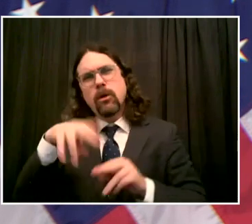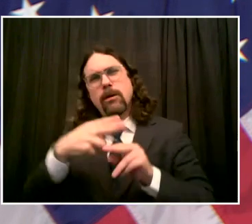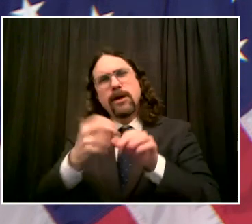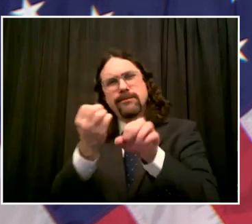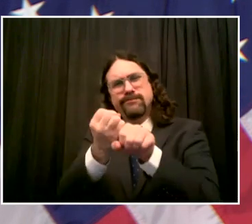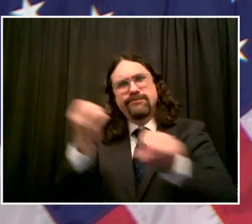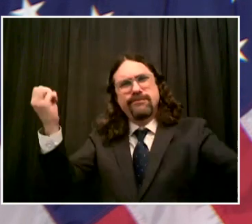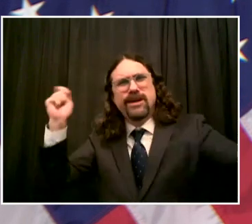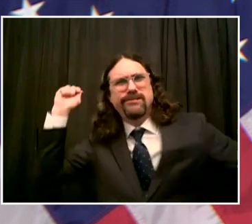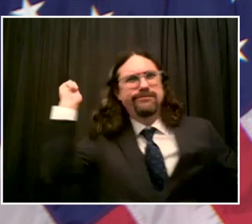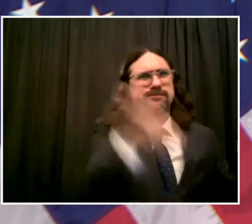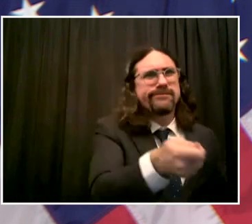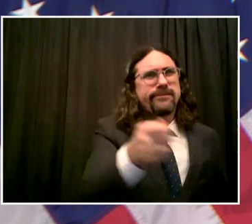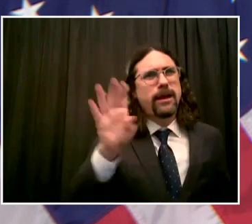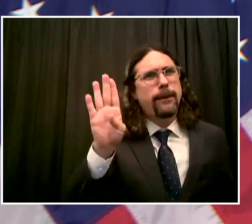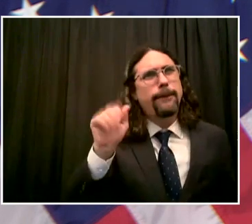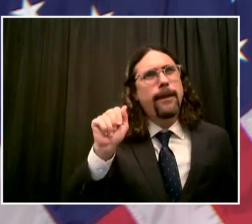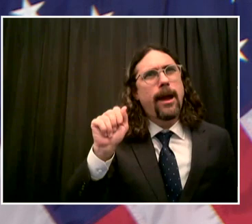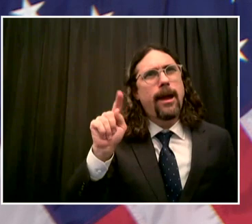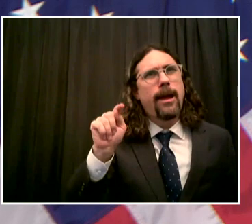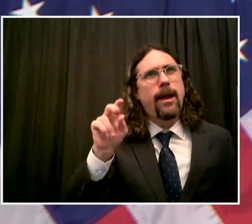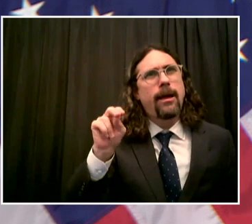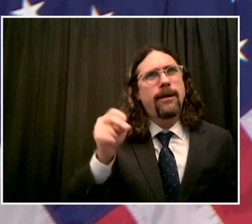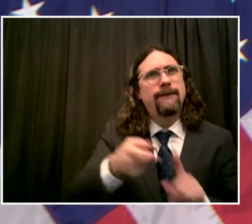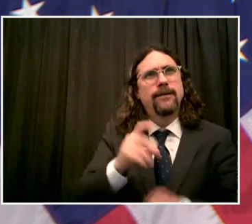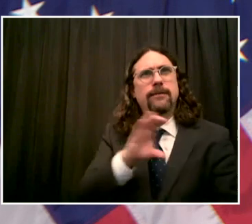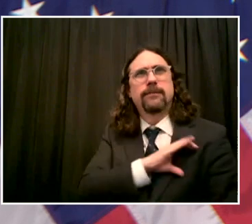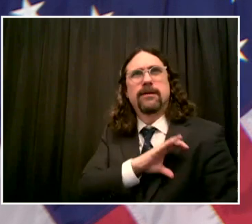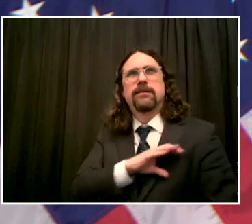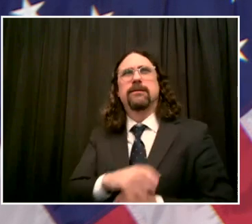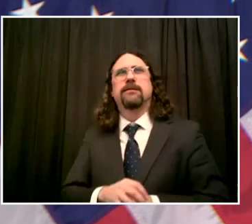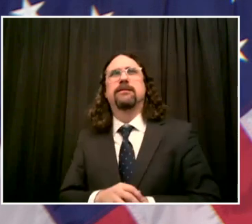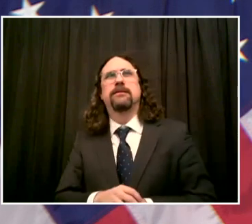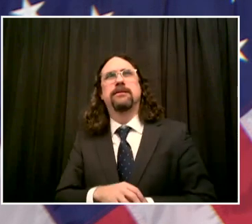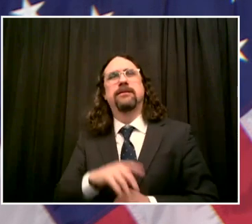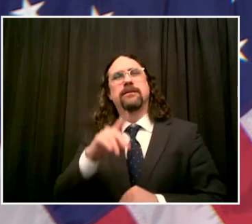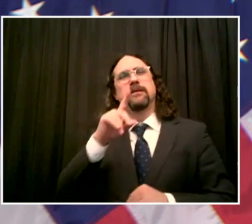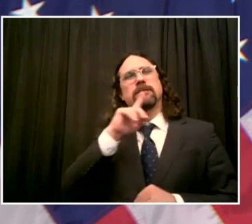DOWN TO IT. OFFICERS ARE TRAINED IN THE ACADEMY HENRY TRAINED THROUGH